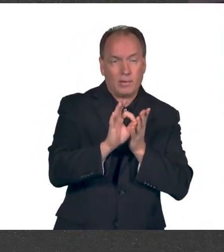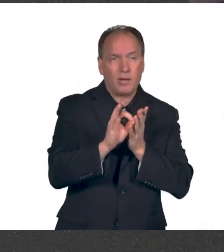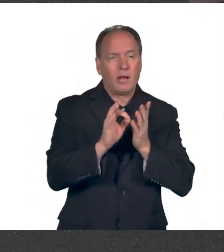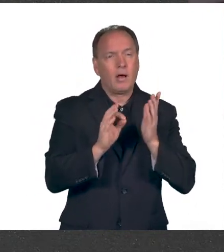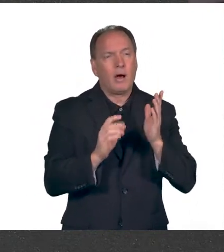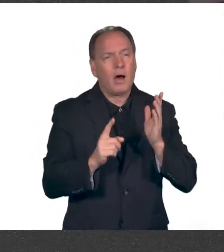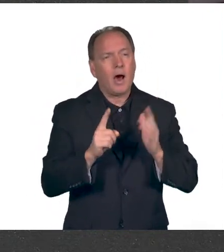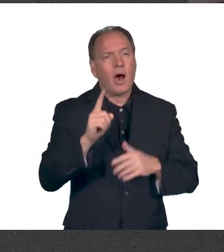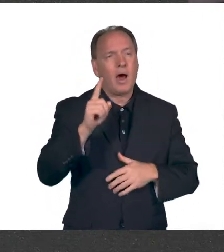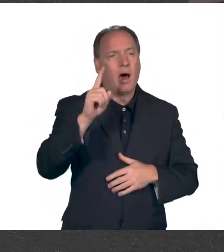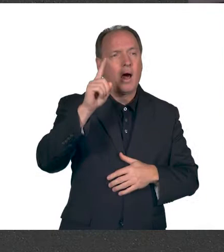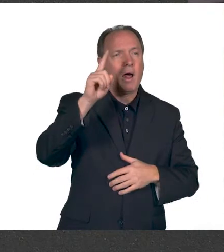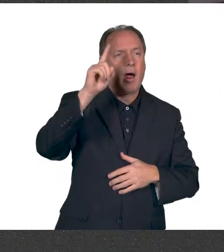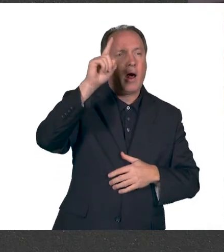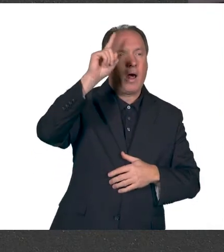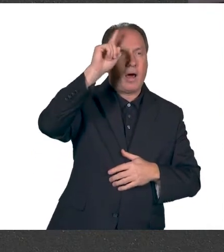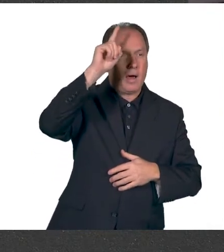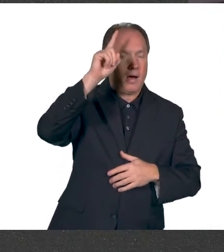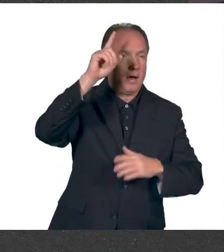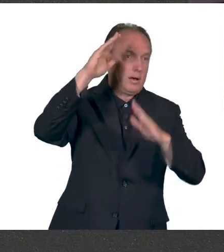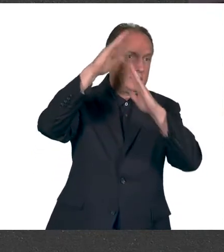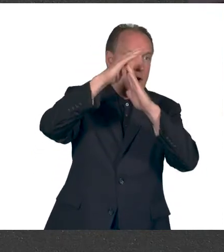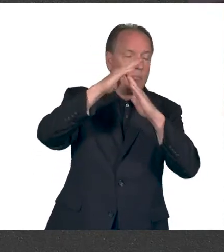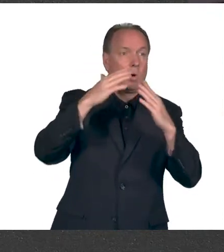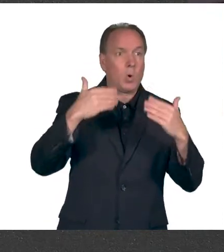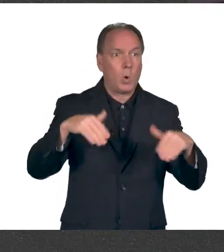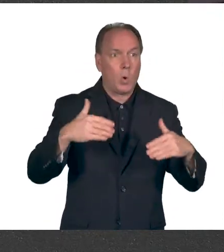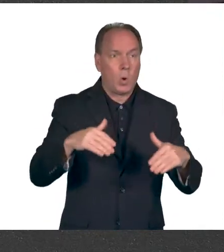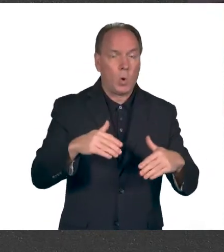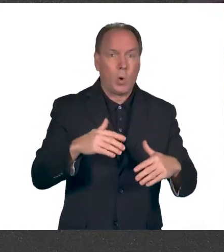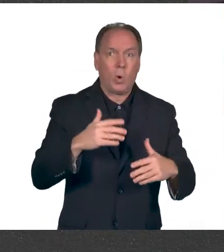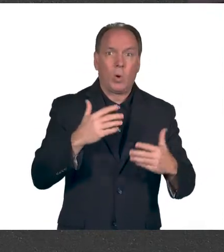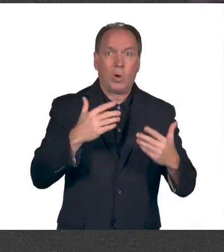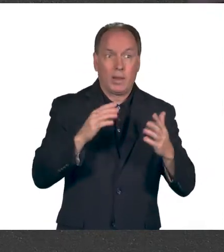and he's all the way up to the top oh my goodness,